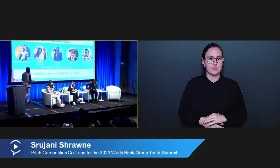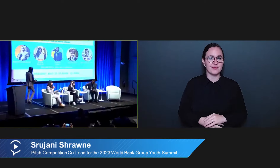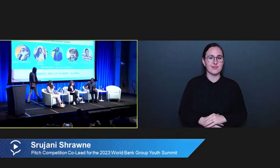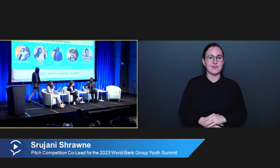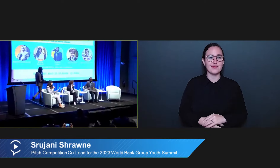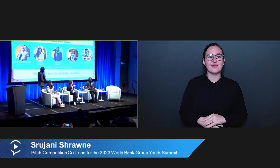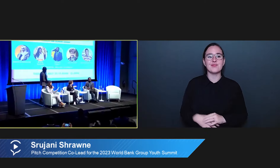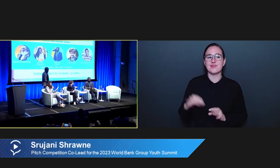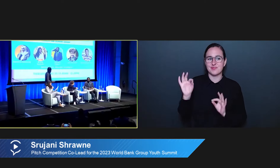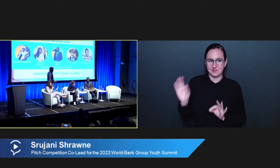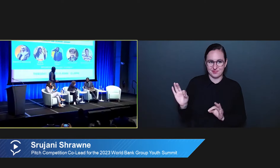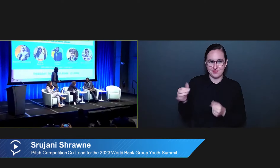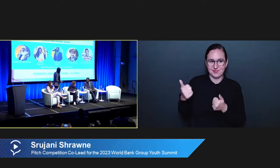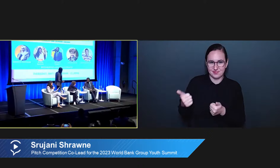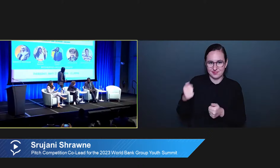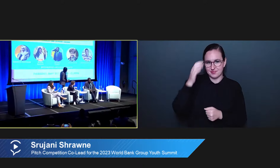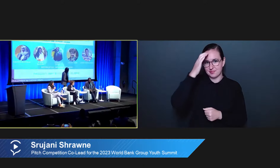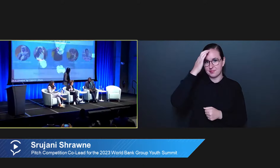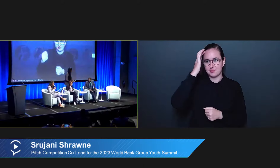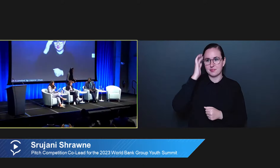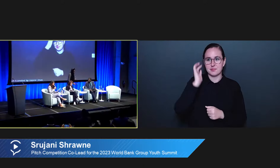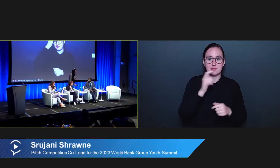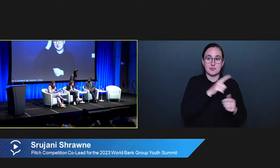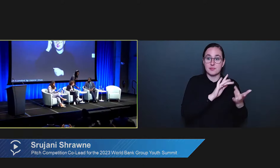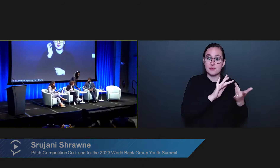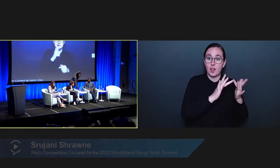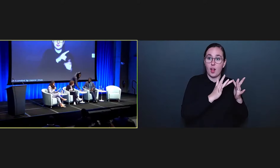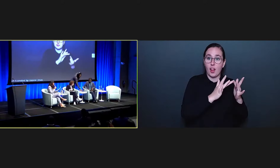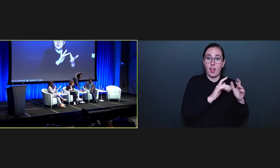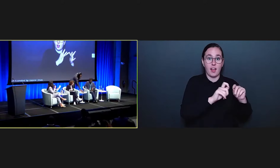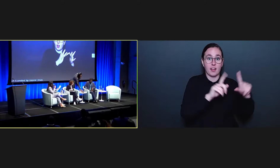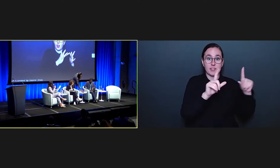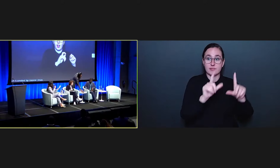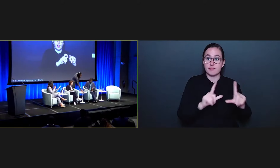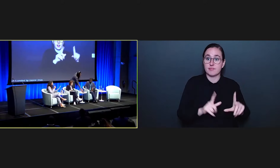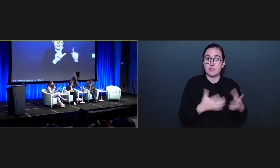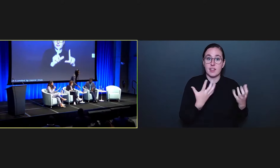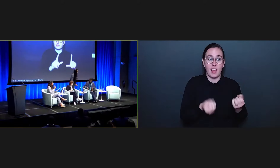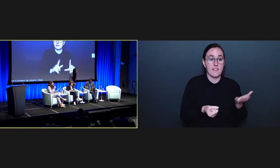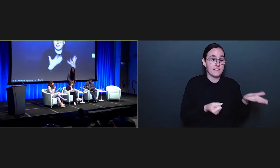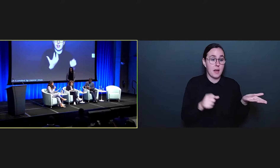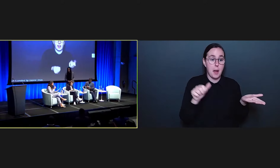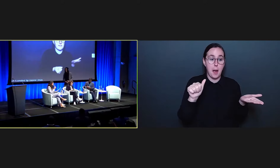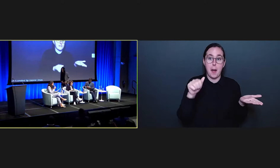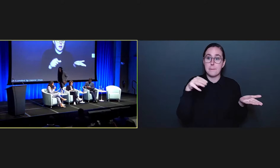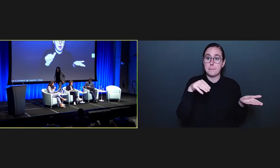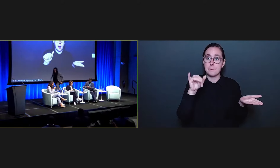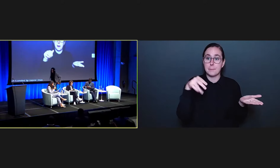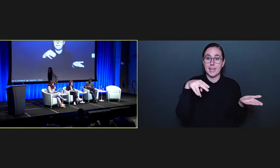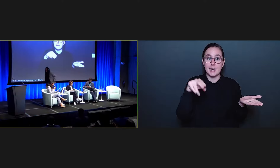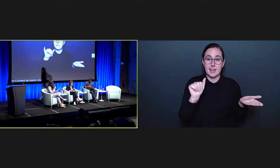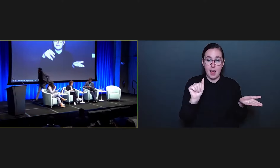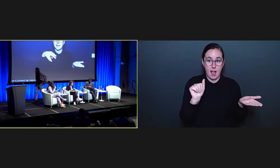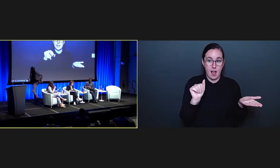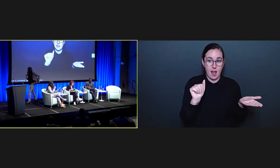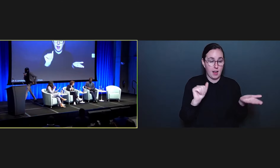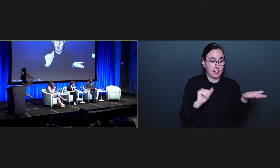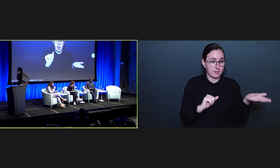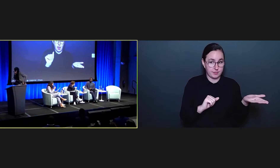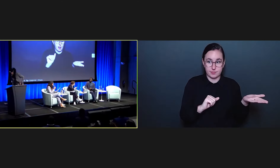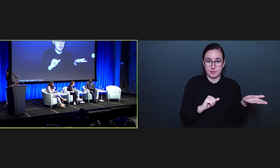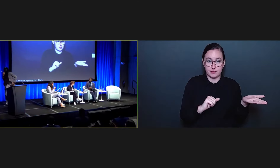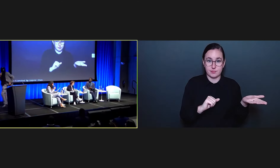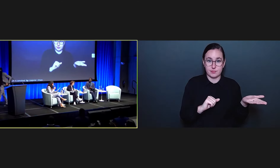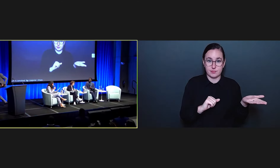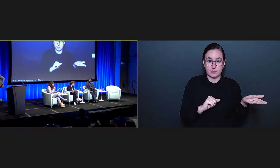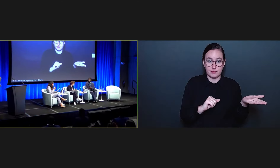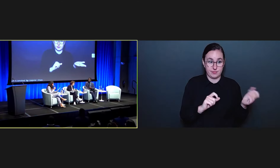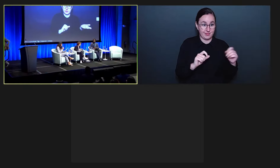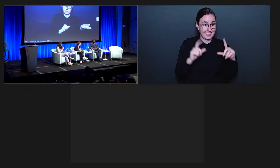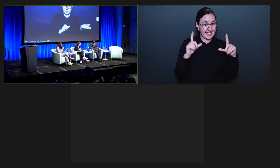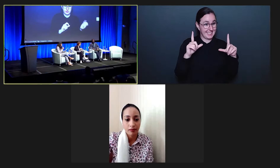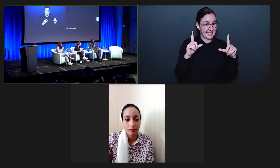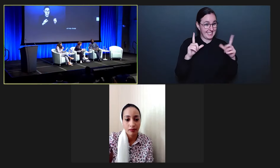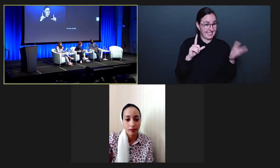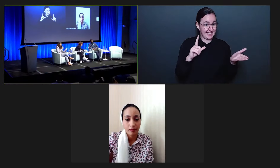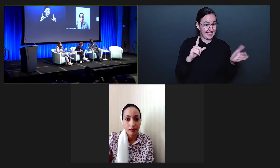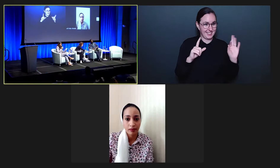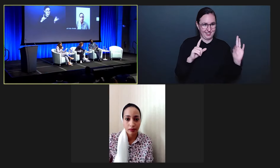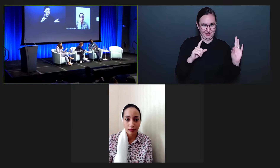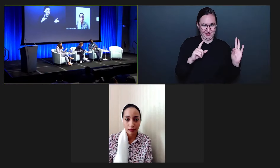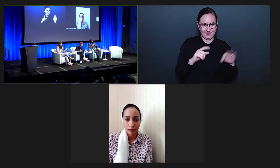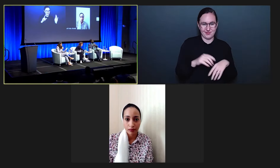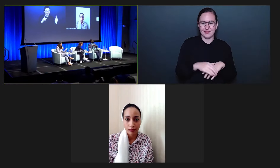Joining us online are Amina Bintaleb. Can we have Amina Bintaleb on the screen? Binta Bajaha